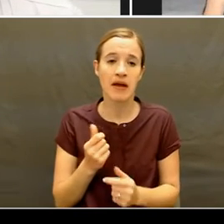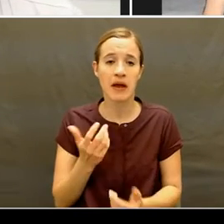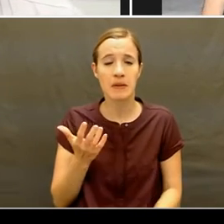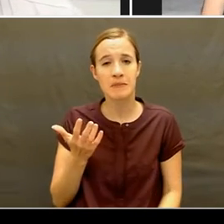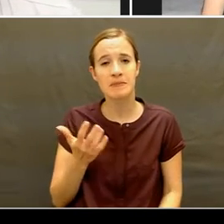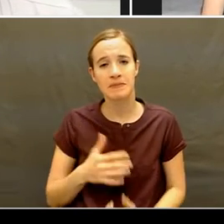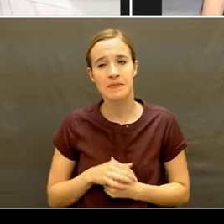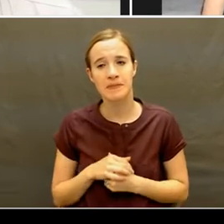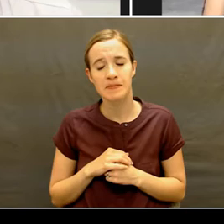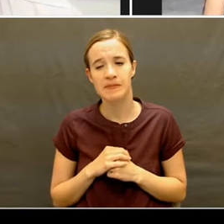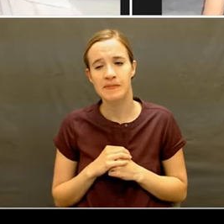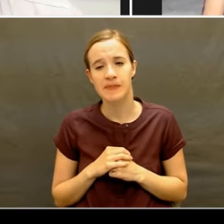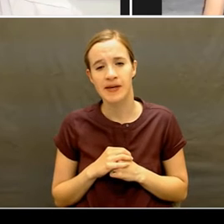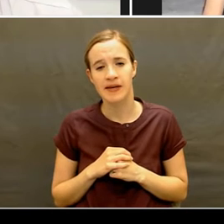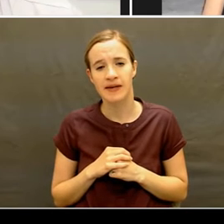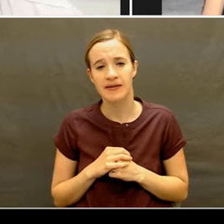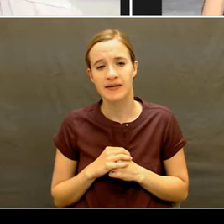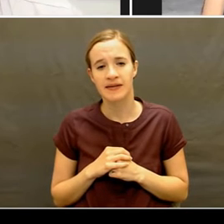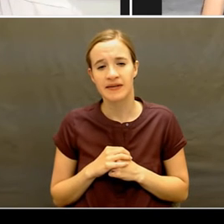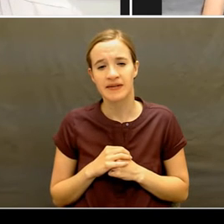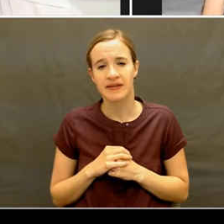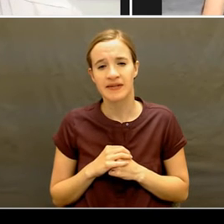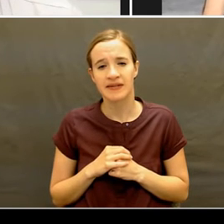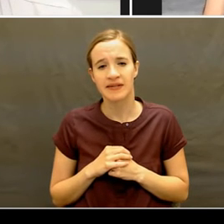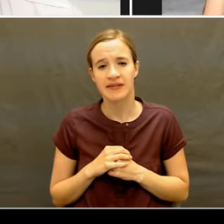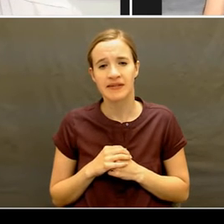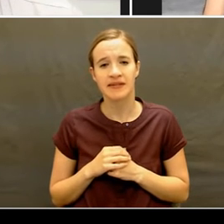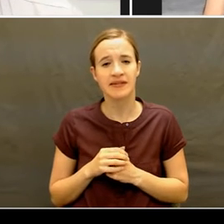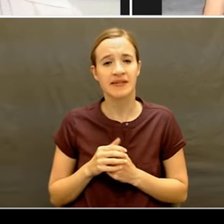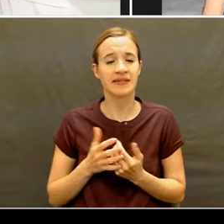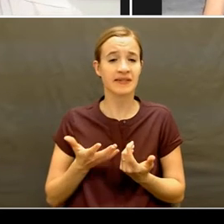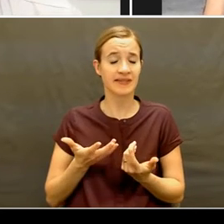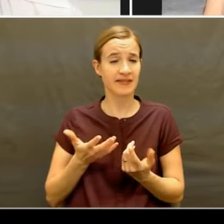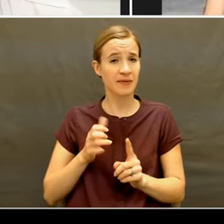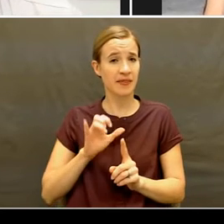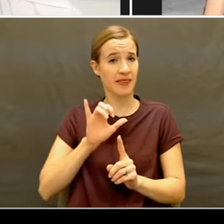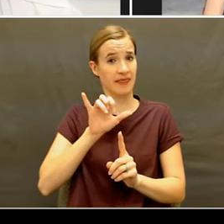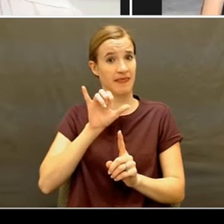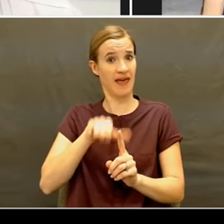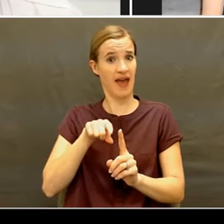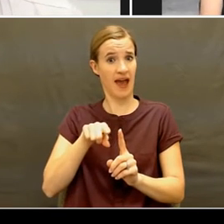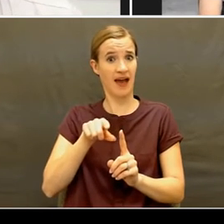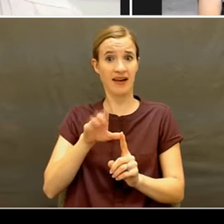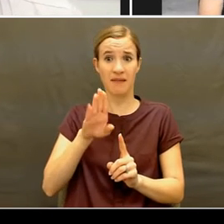still think it's one of the things that I'm meant to do.